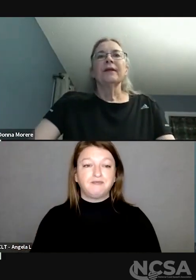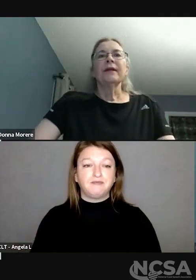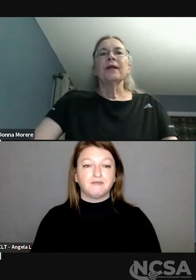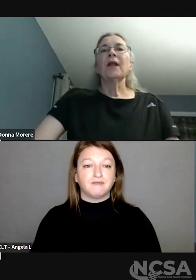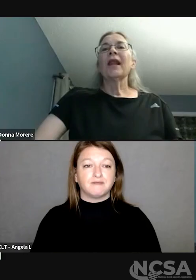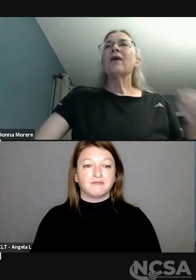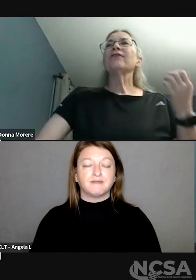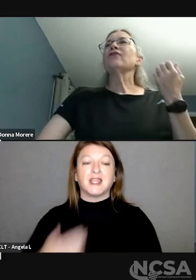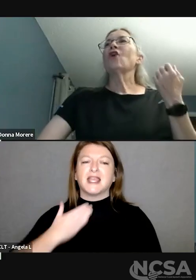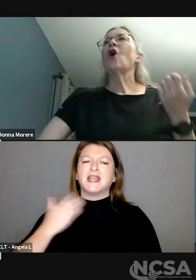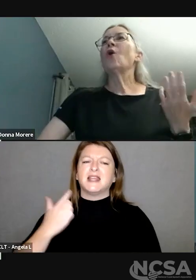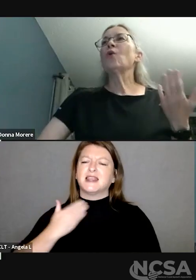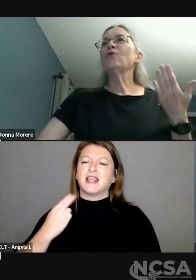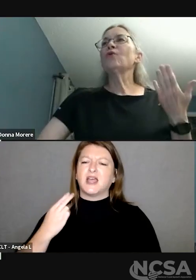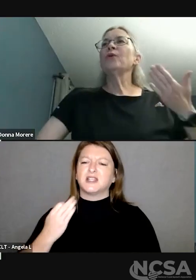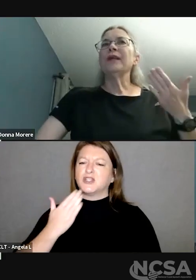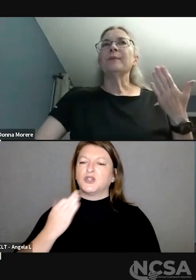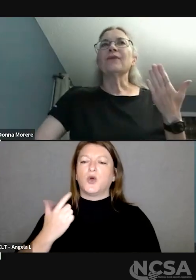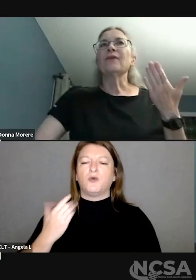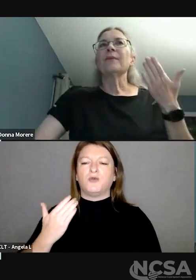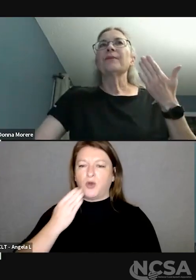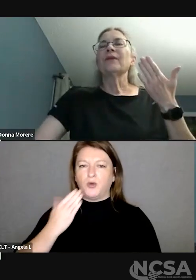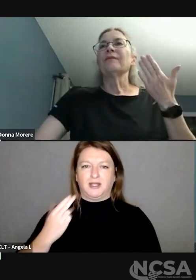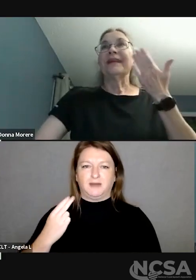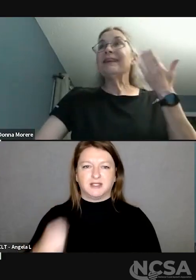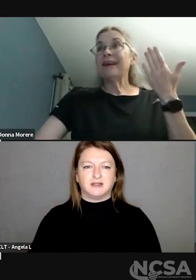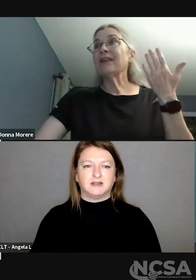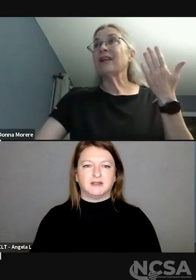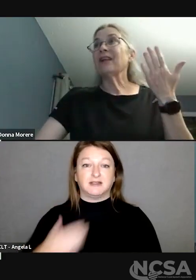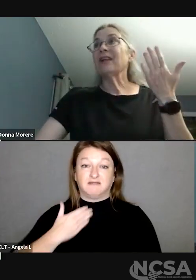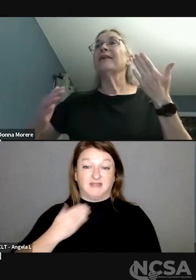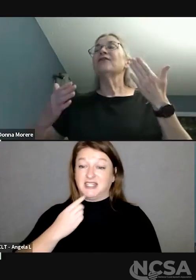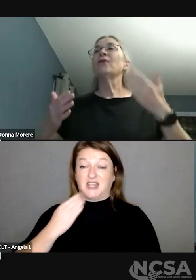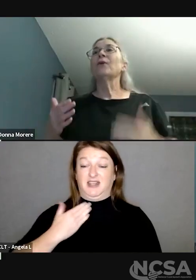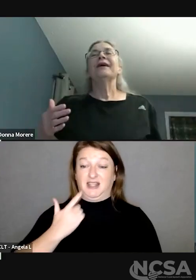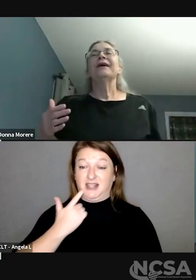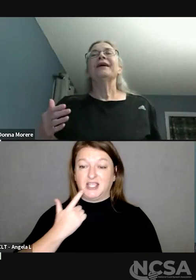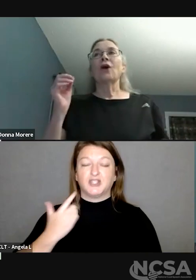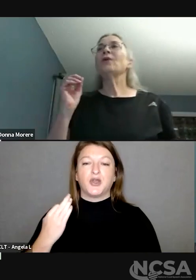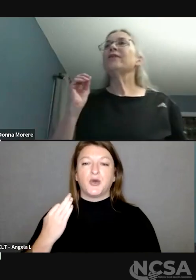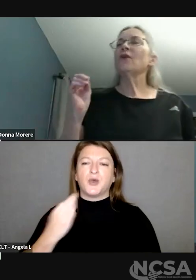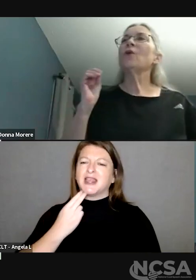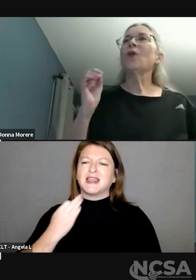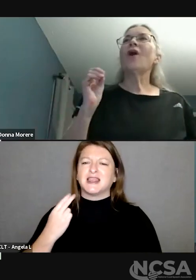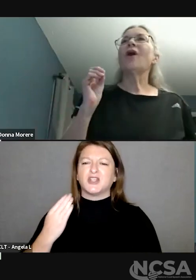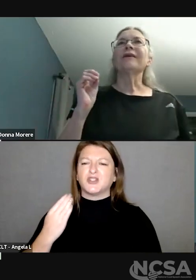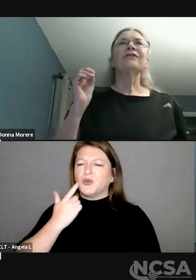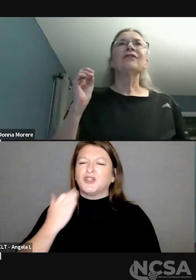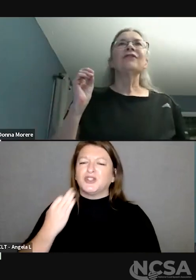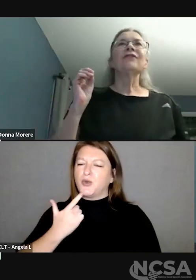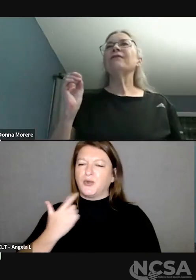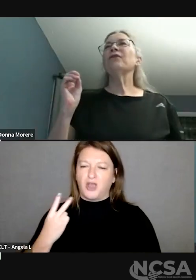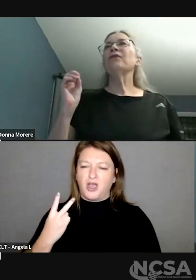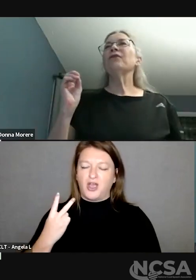It allows us to hold phonemes indefinitely. There's only so long, even if you're the best singer on the earth.